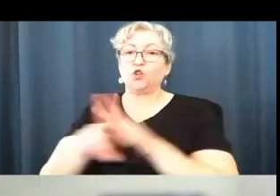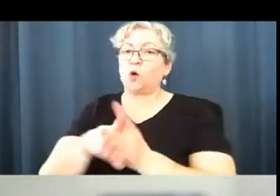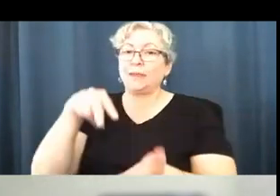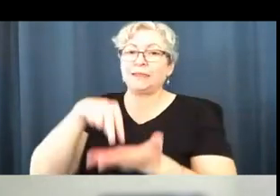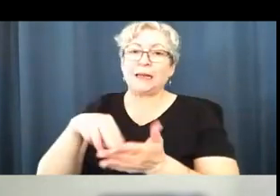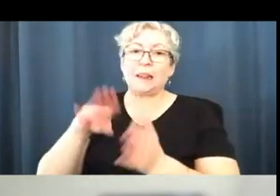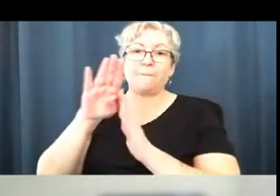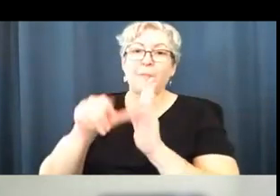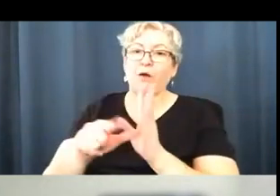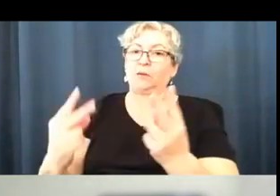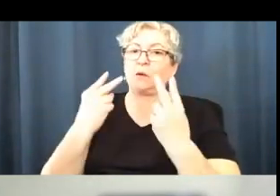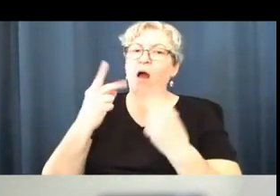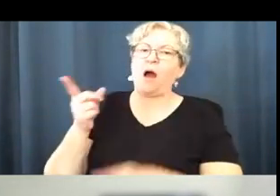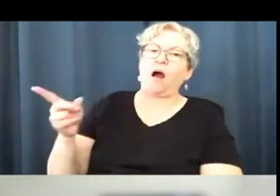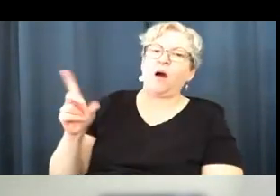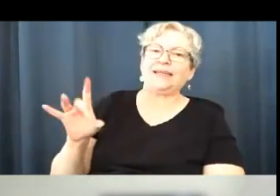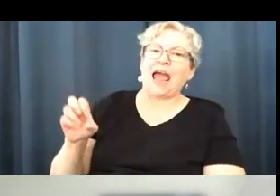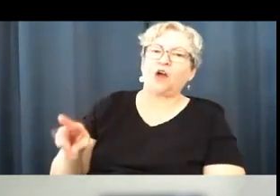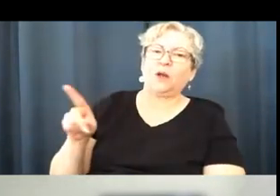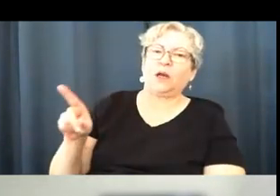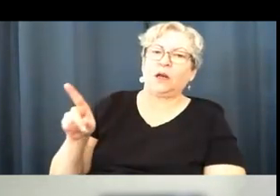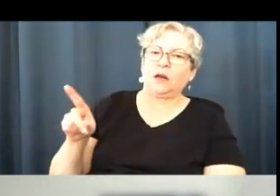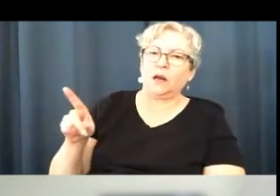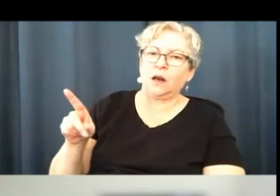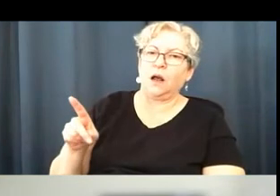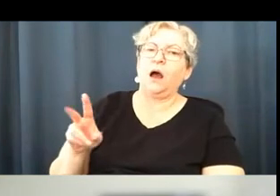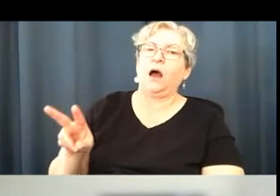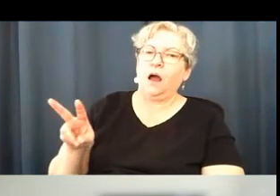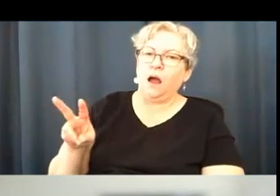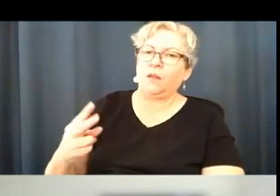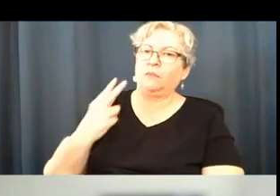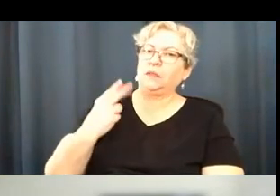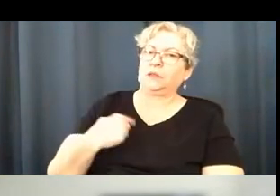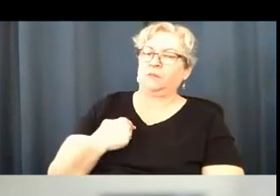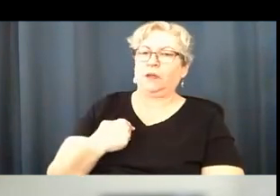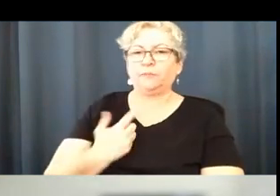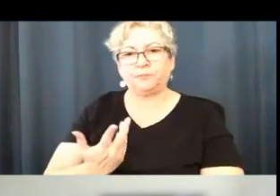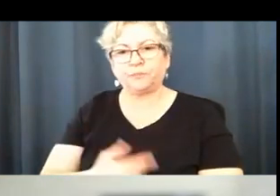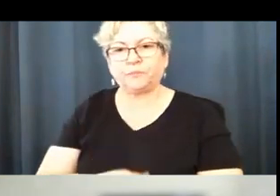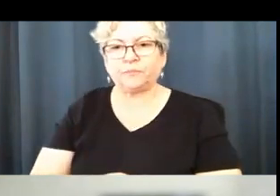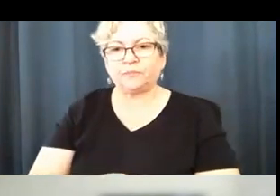They would see me oh, there's Darren, I gotta remember this. So, a lot of this is again evangelism.